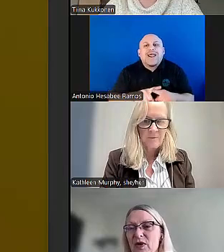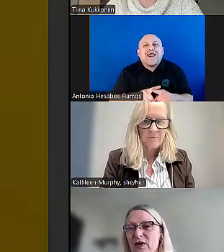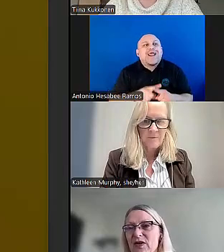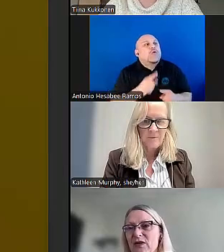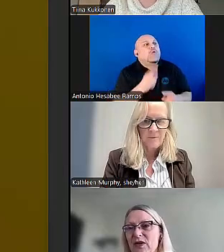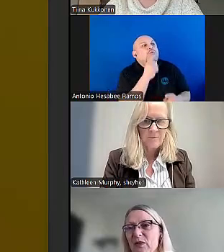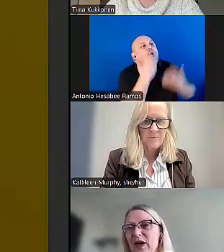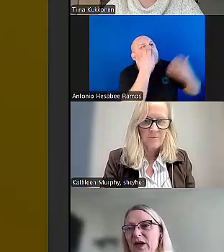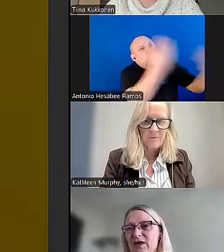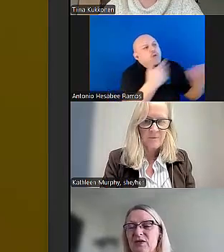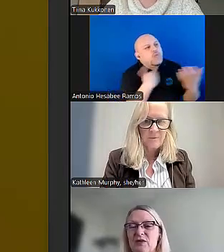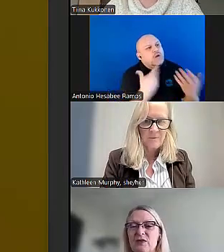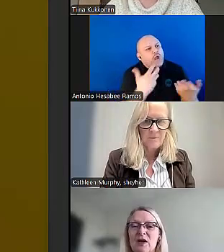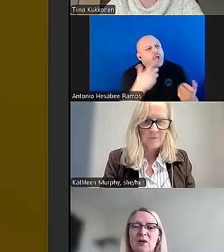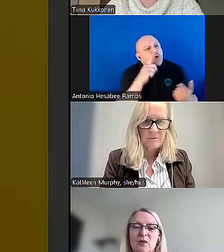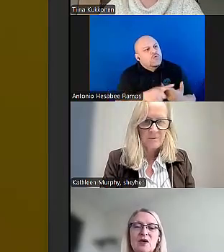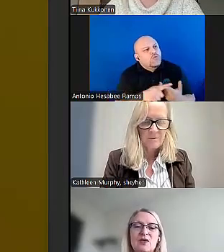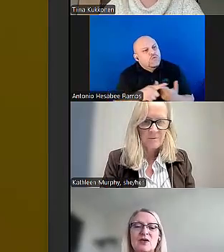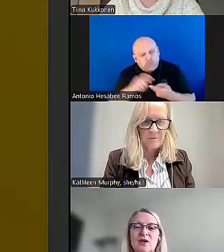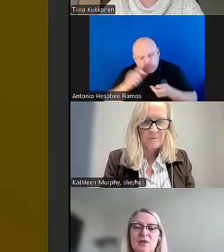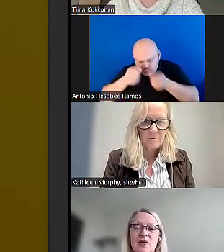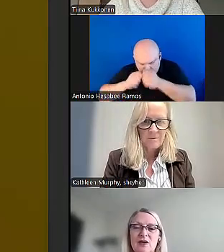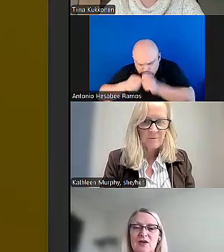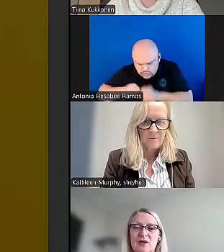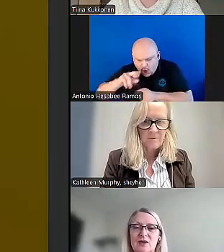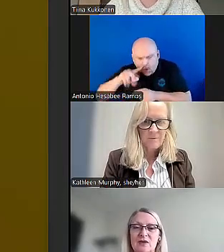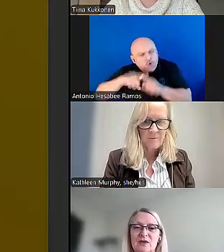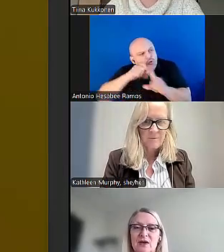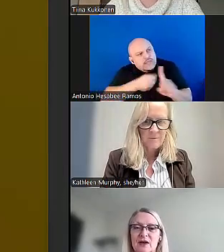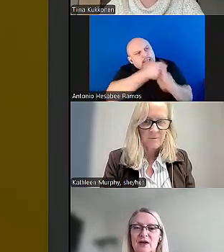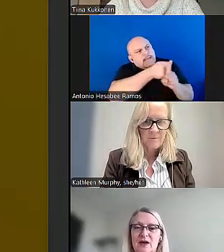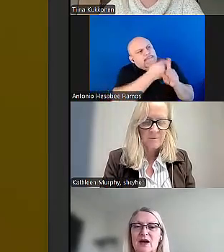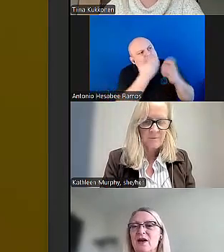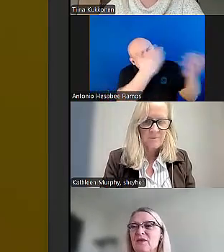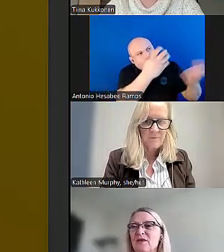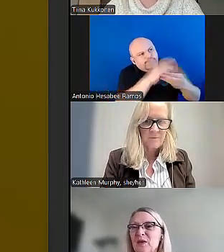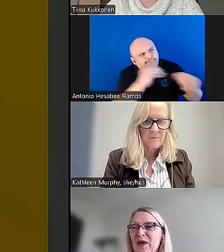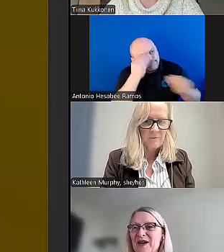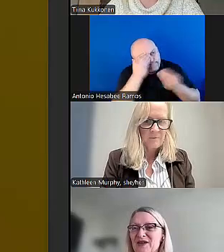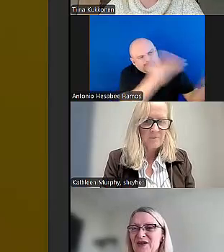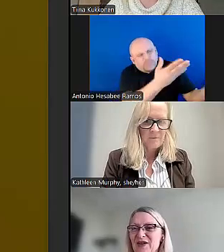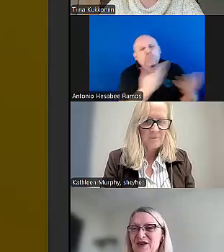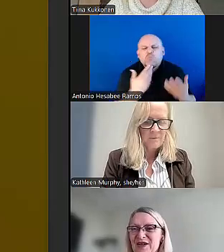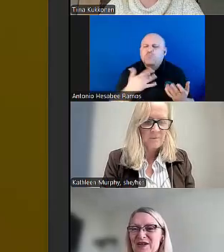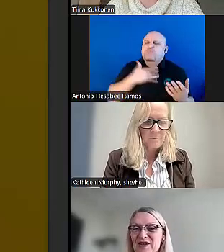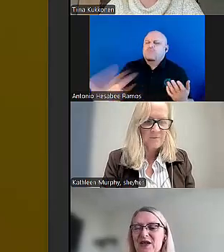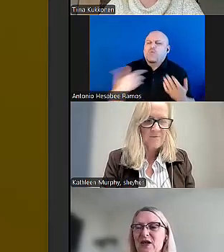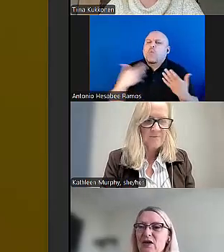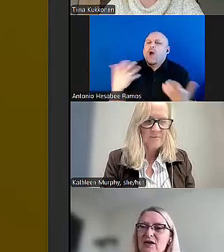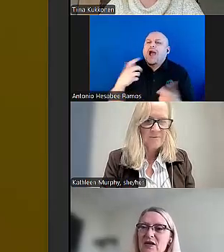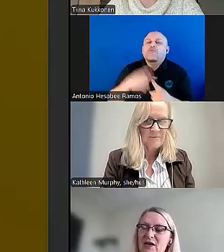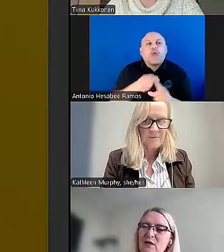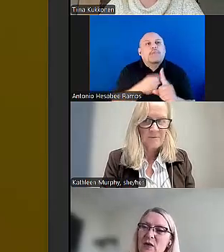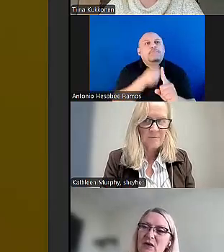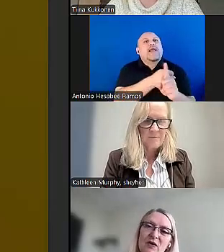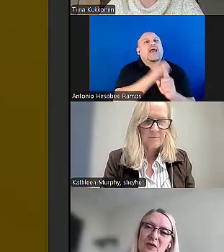want to impact. So, we usually want to have impact on audiences that aren't as familiar